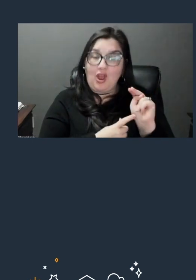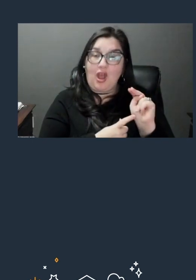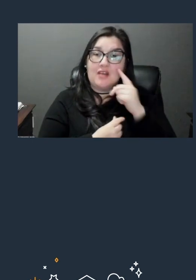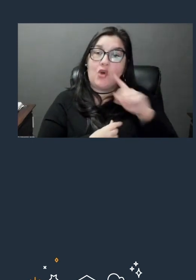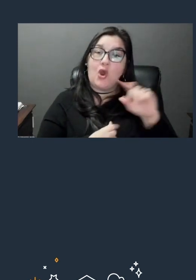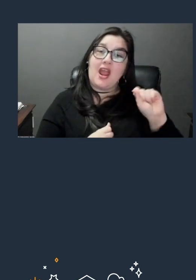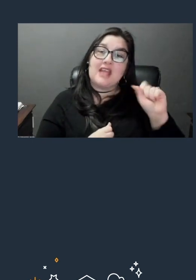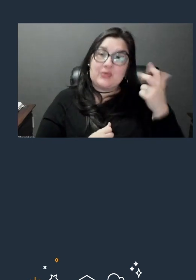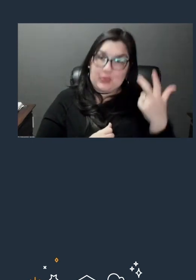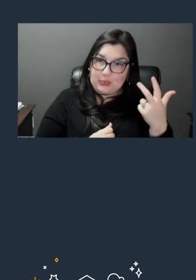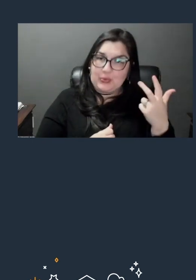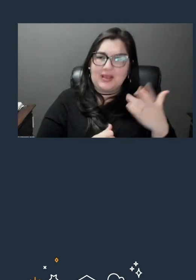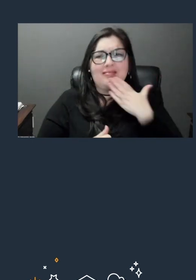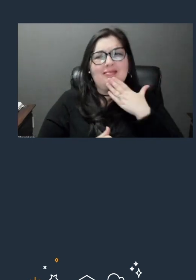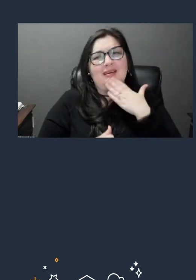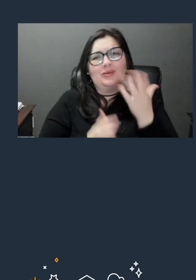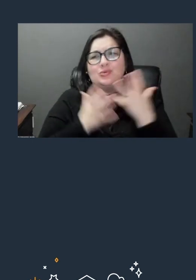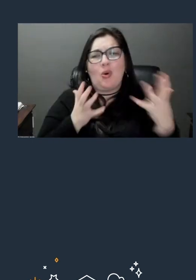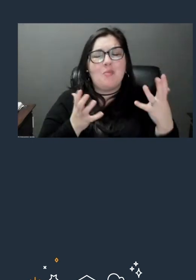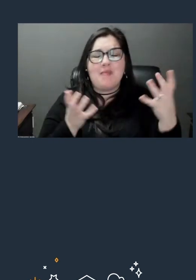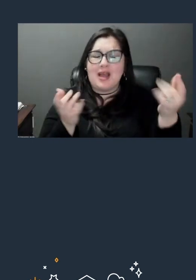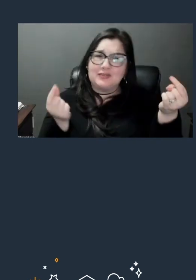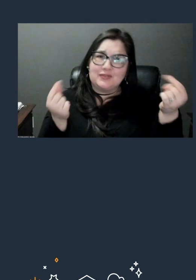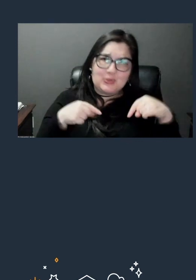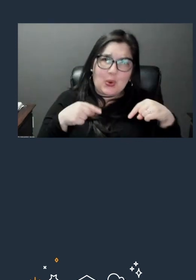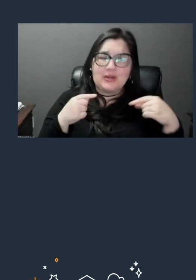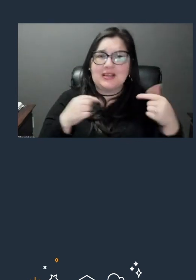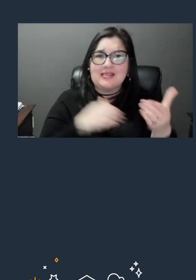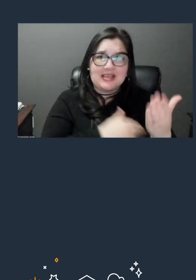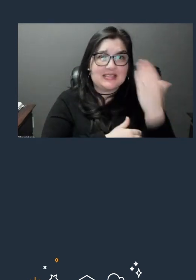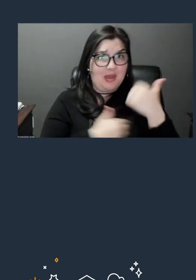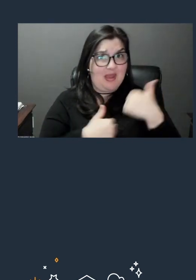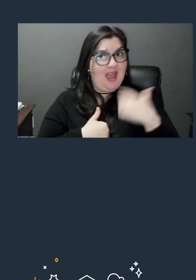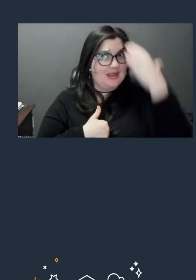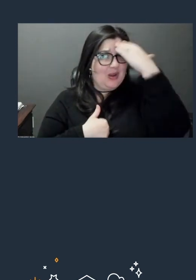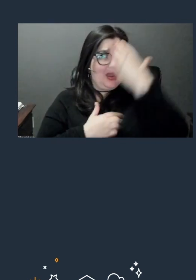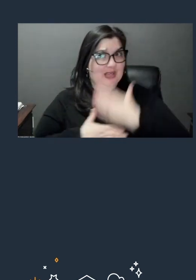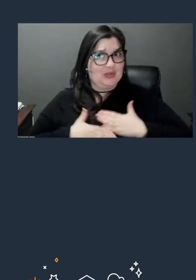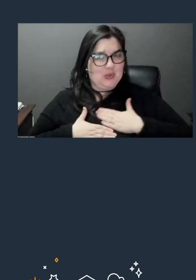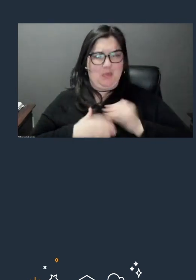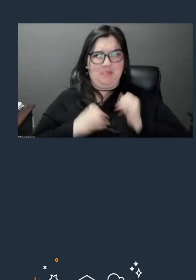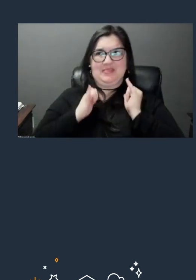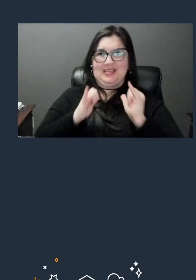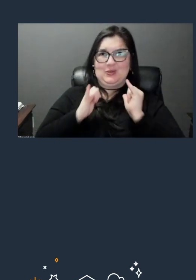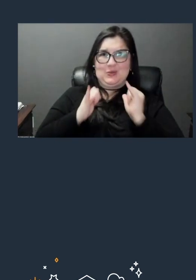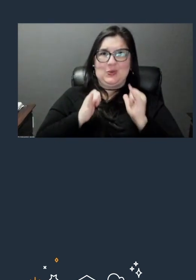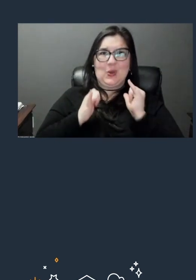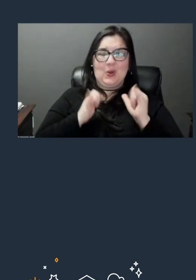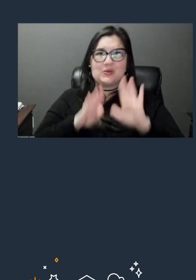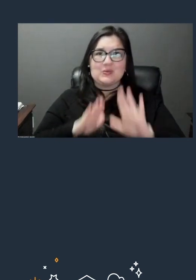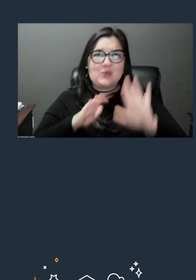Thank you so much for joining us this morning. I hope you enjoyed it. I know I certainly did. So, yep. - I had a great time. It was great to learn about all of these great features of S3. - Yep,